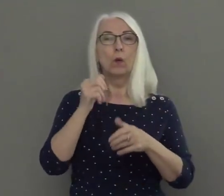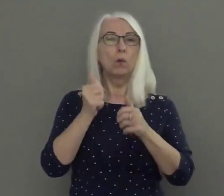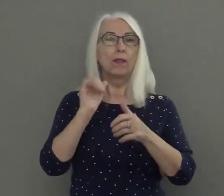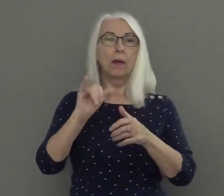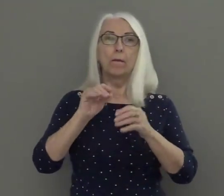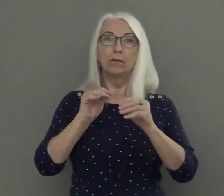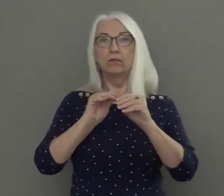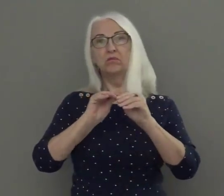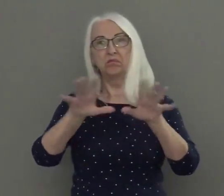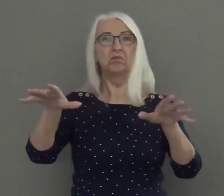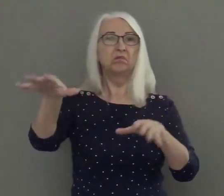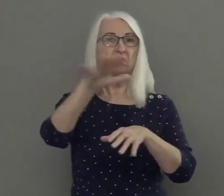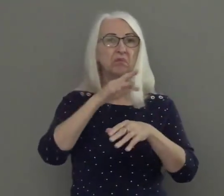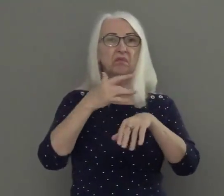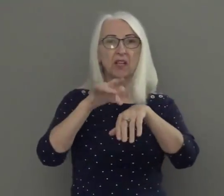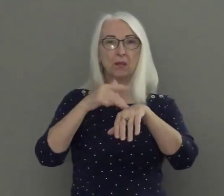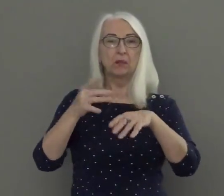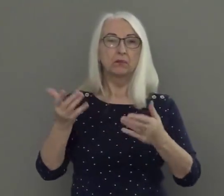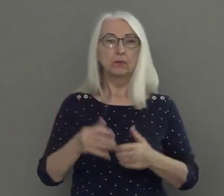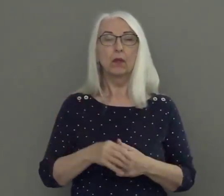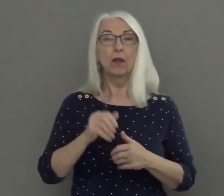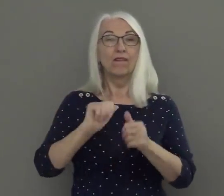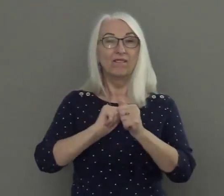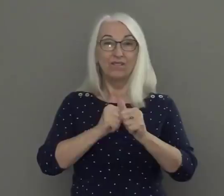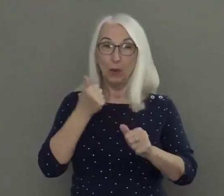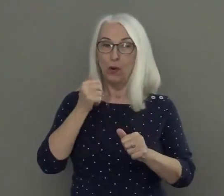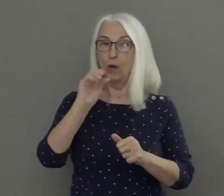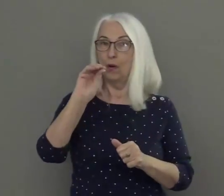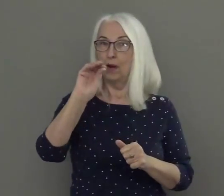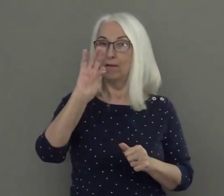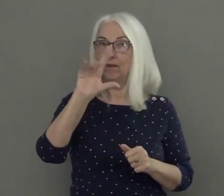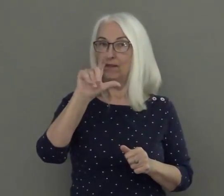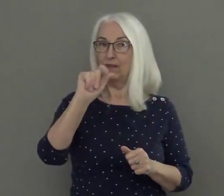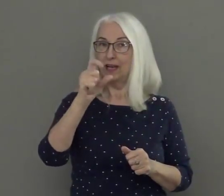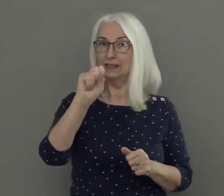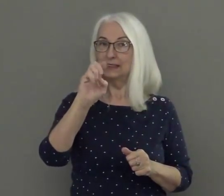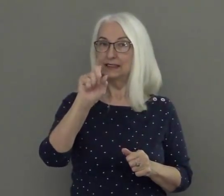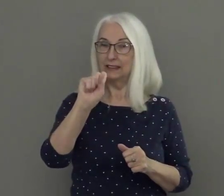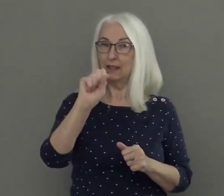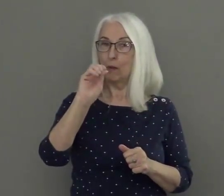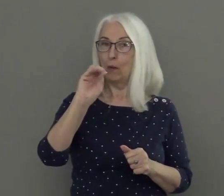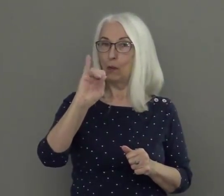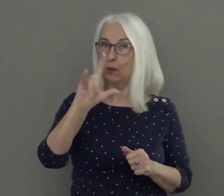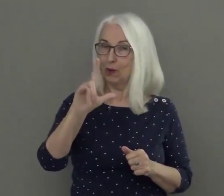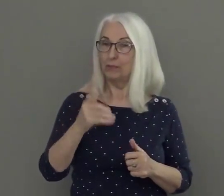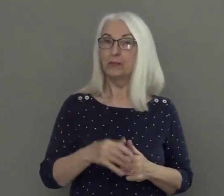which is widely available. Avoid flax seed oil.